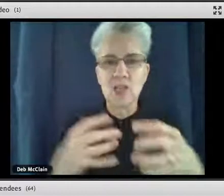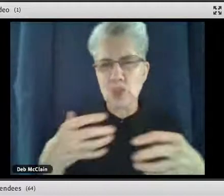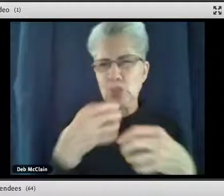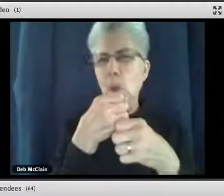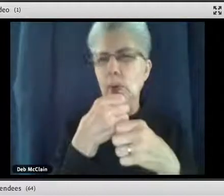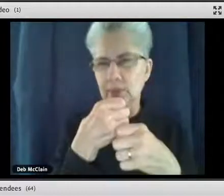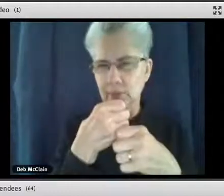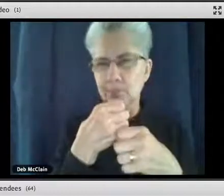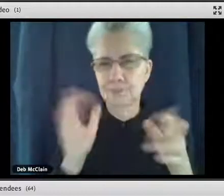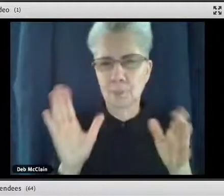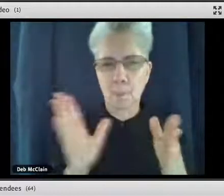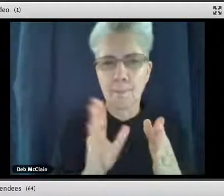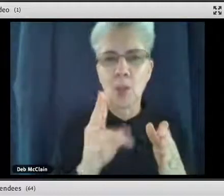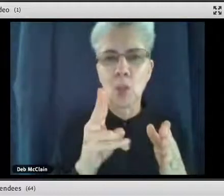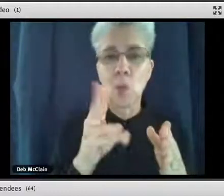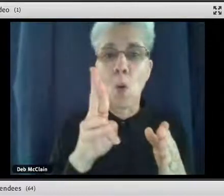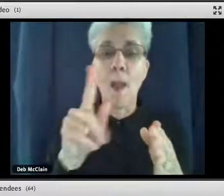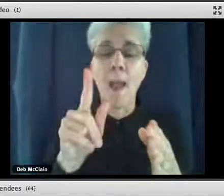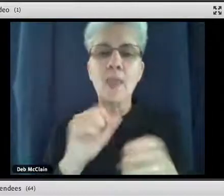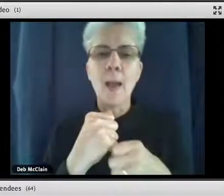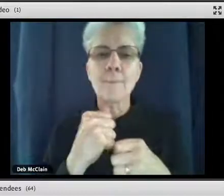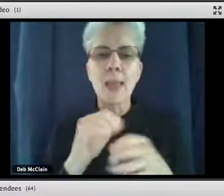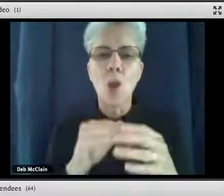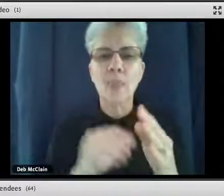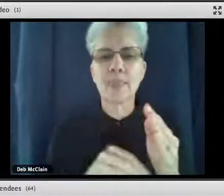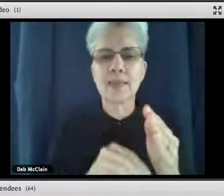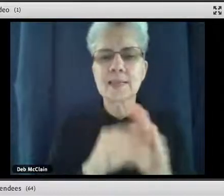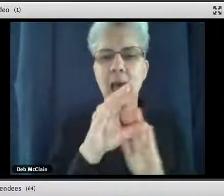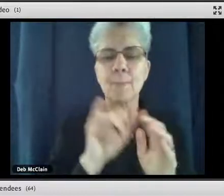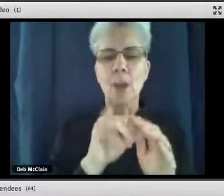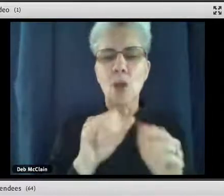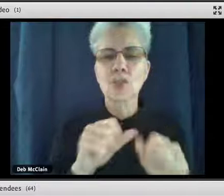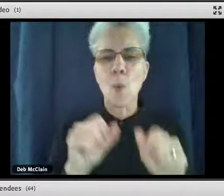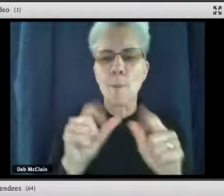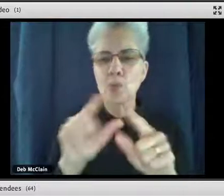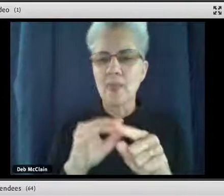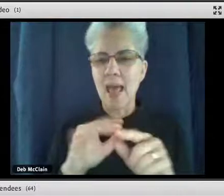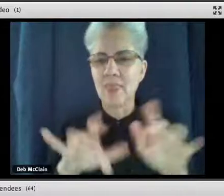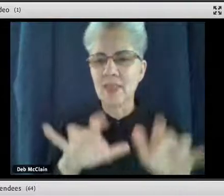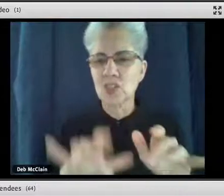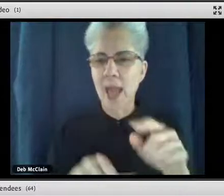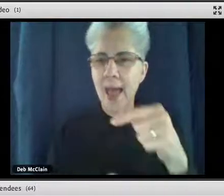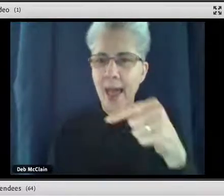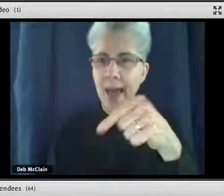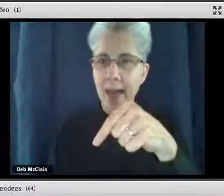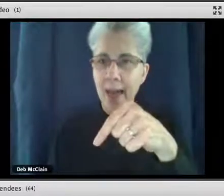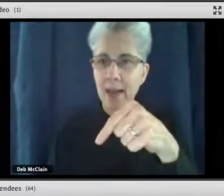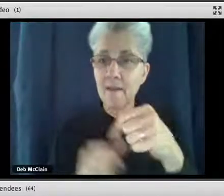It's a shortened URL that I created on the slide. But I also posted this link in the chat area